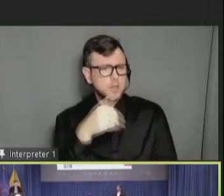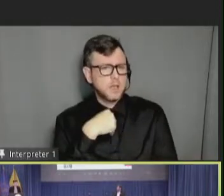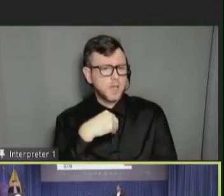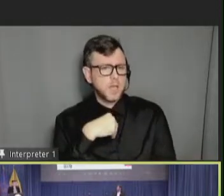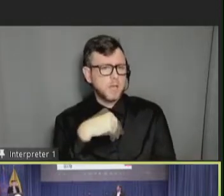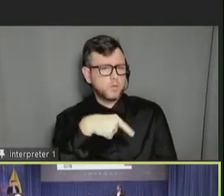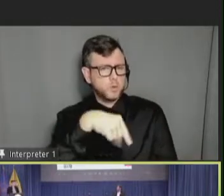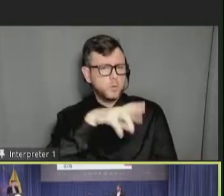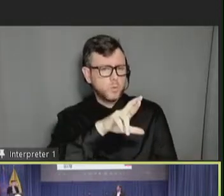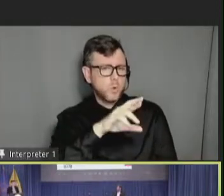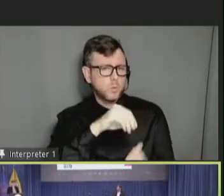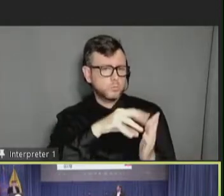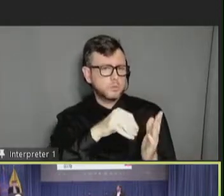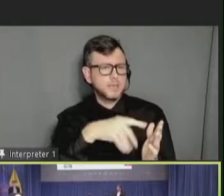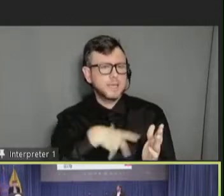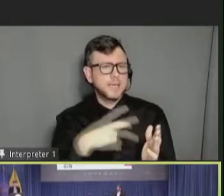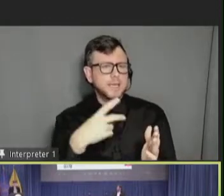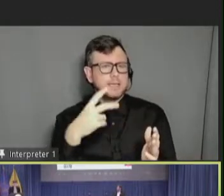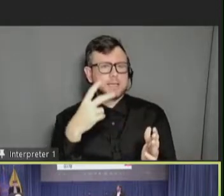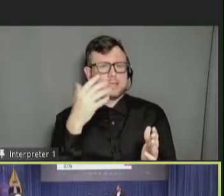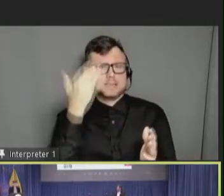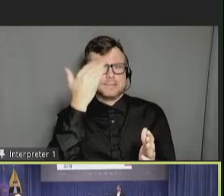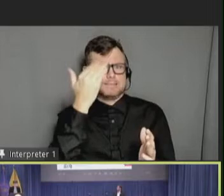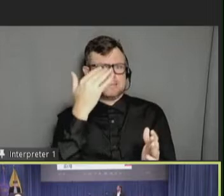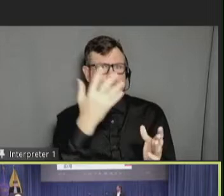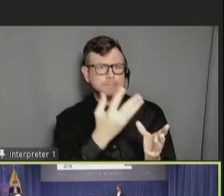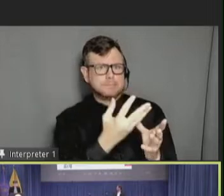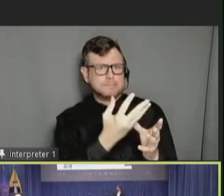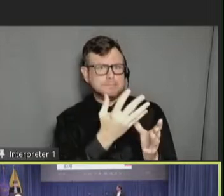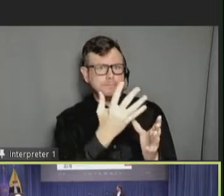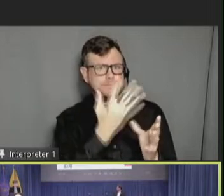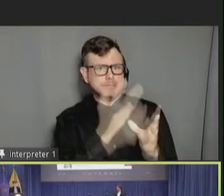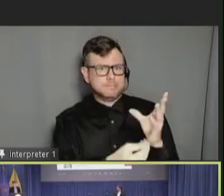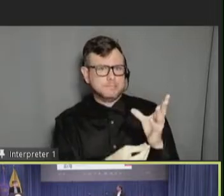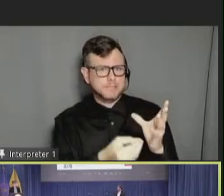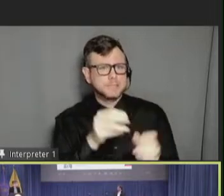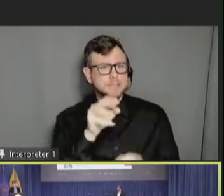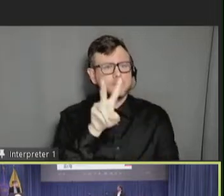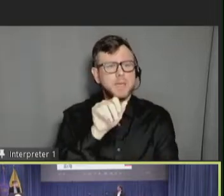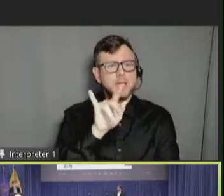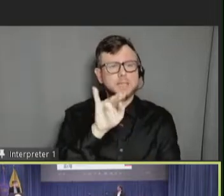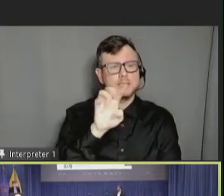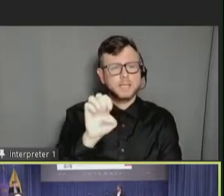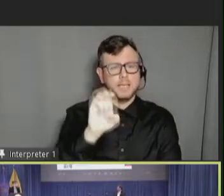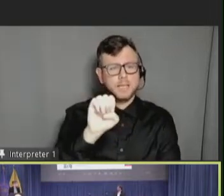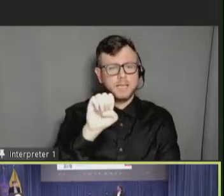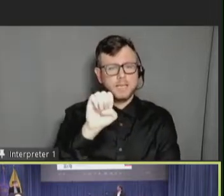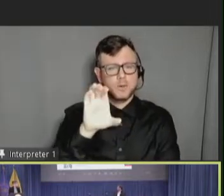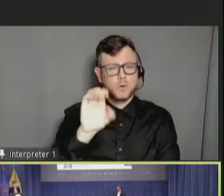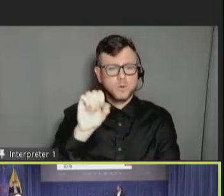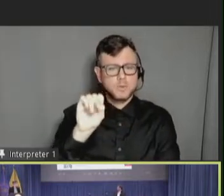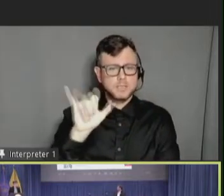but it appears as though it's been cut off. So, the website is vaccineecosystem.economist.com.